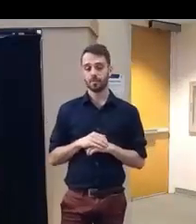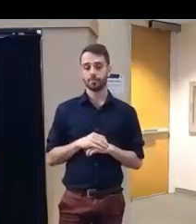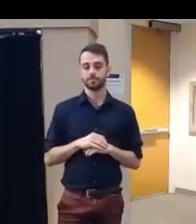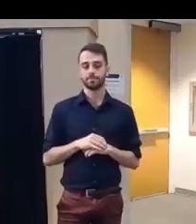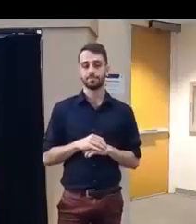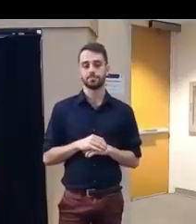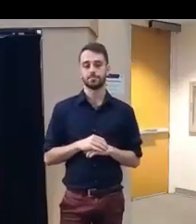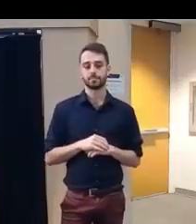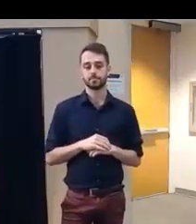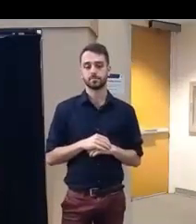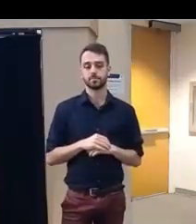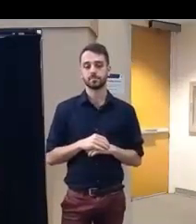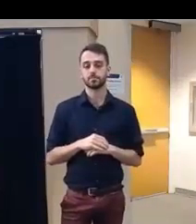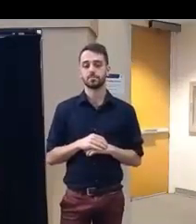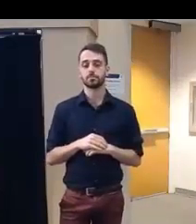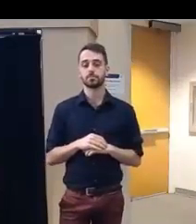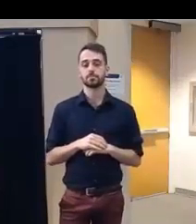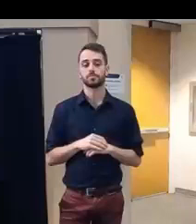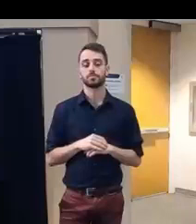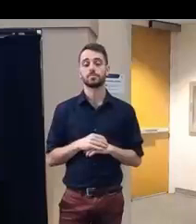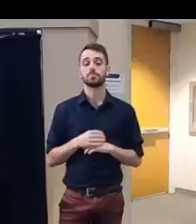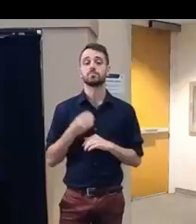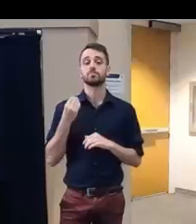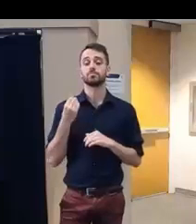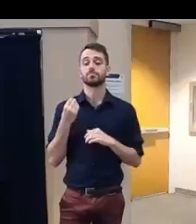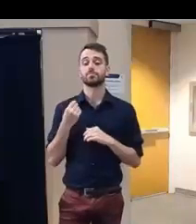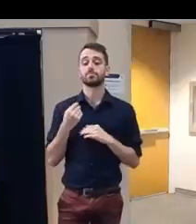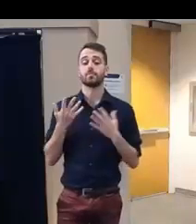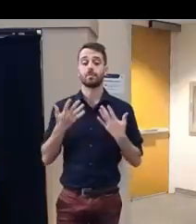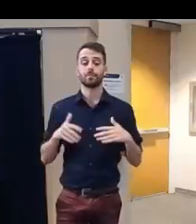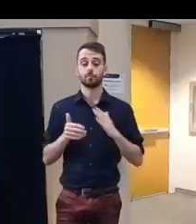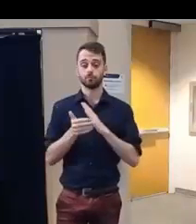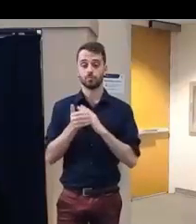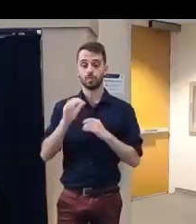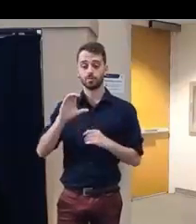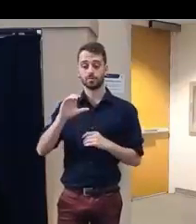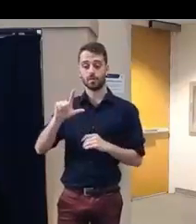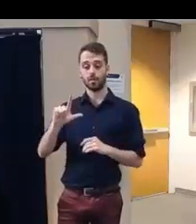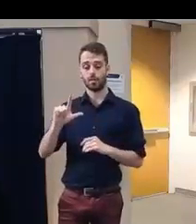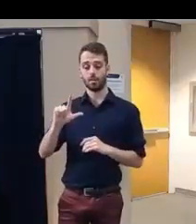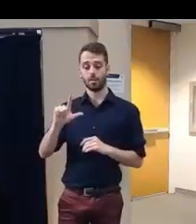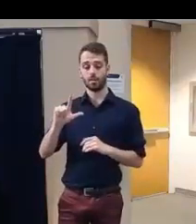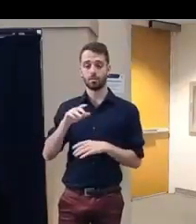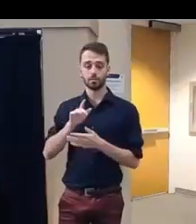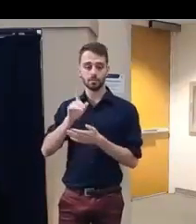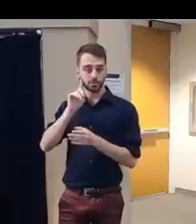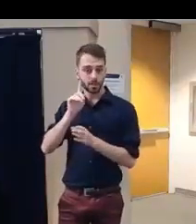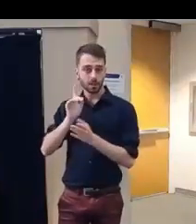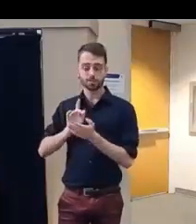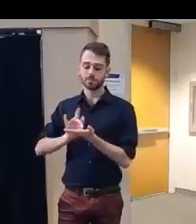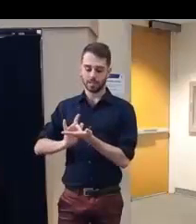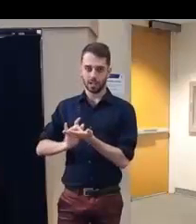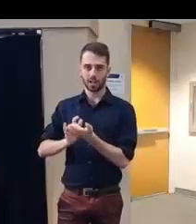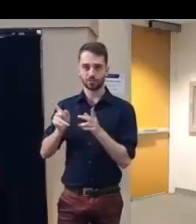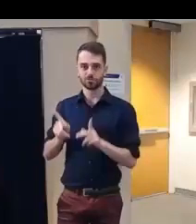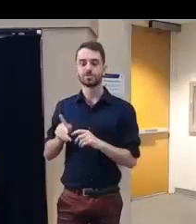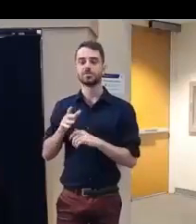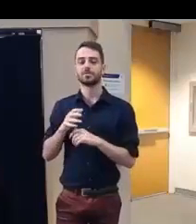so uh I've paired uh the CL psychiatrist and cl Psychiatry fellows roles uh in the medicine